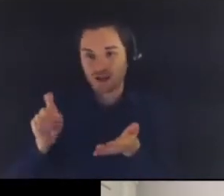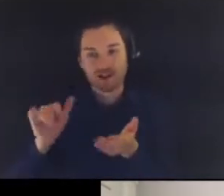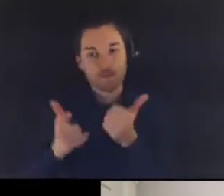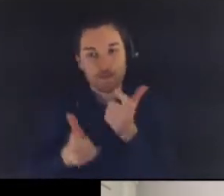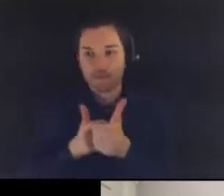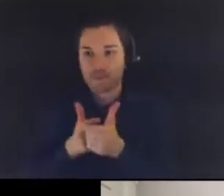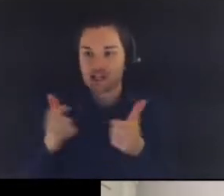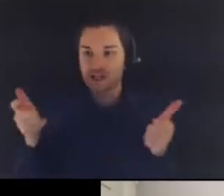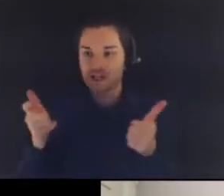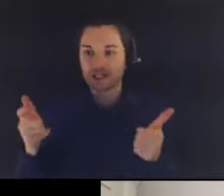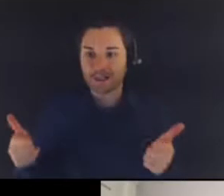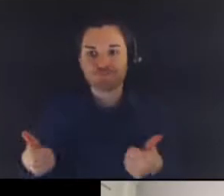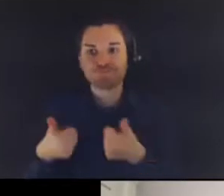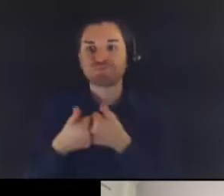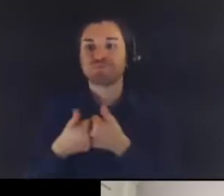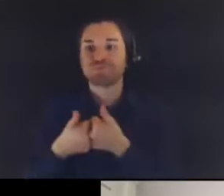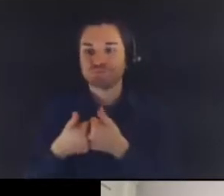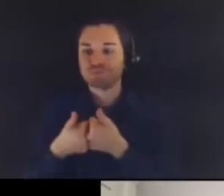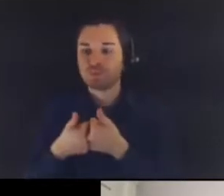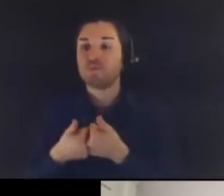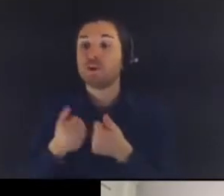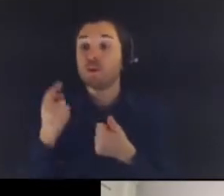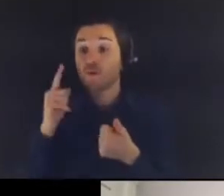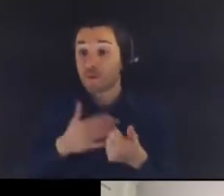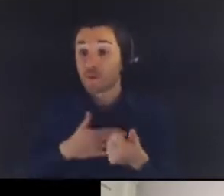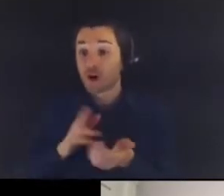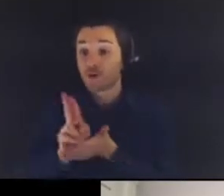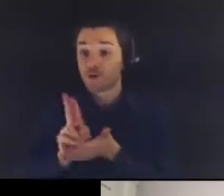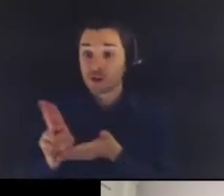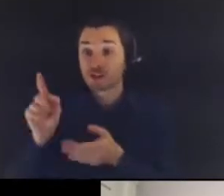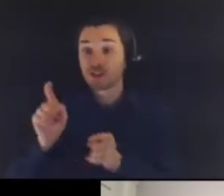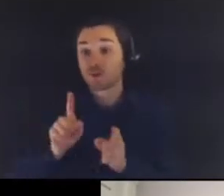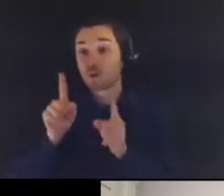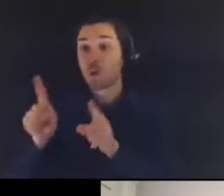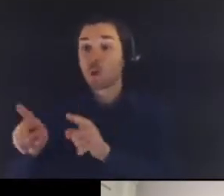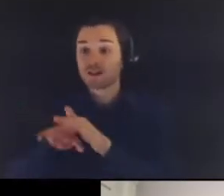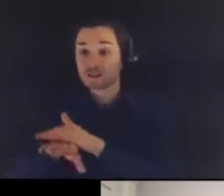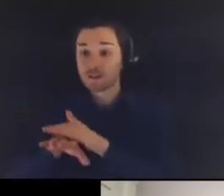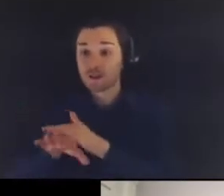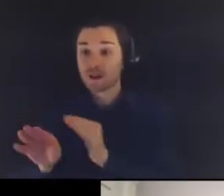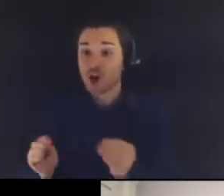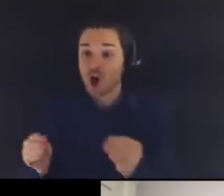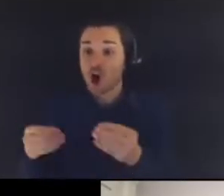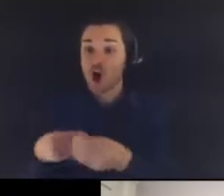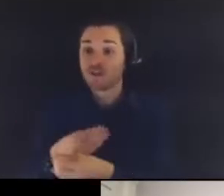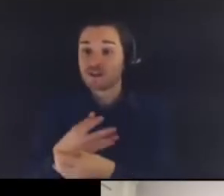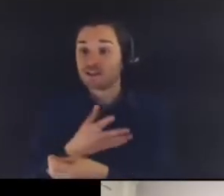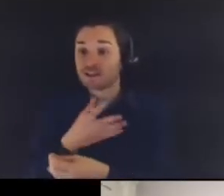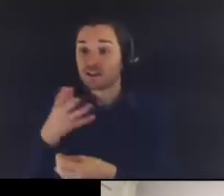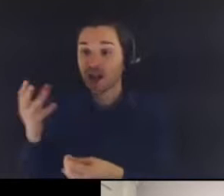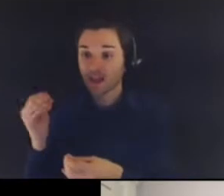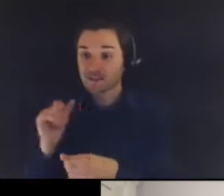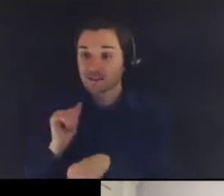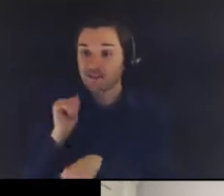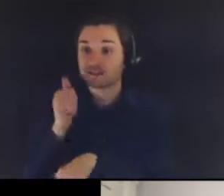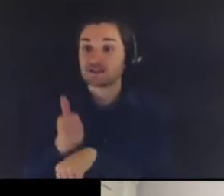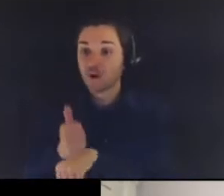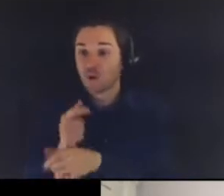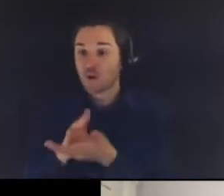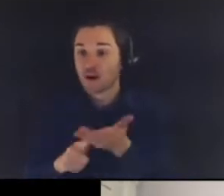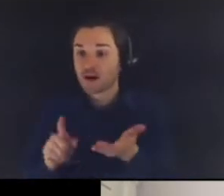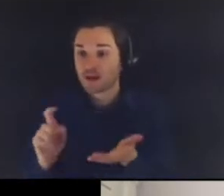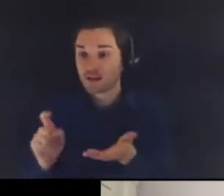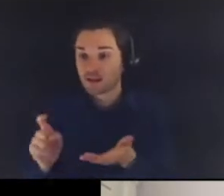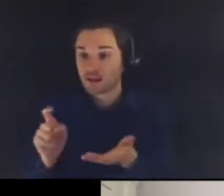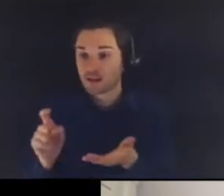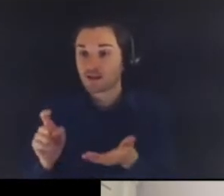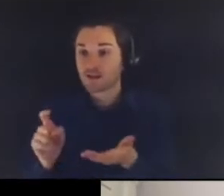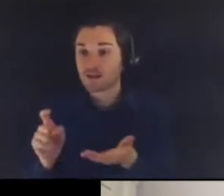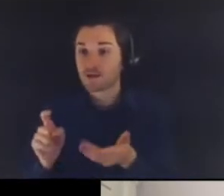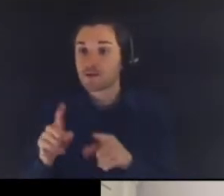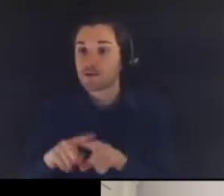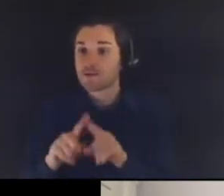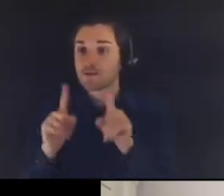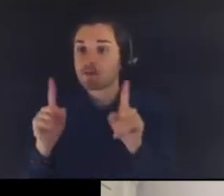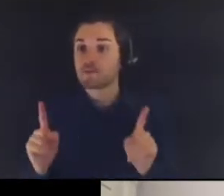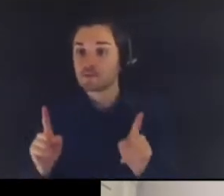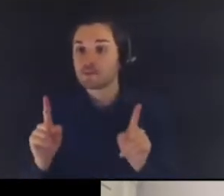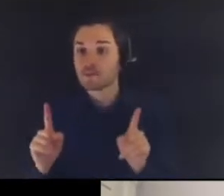lab meetings, and with the collaborations we re doing, I would need accessibility structured